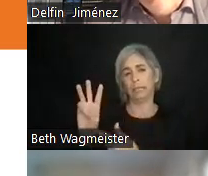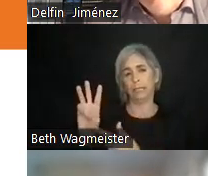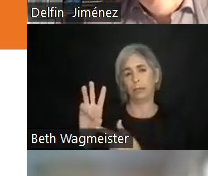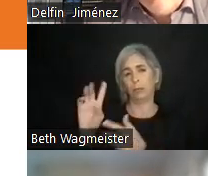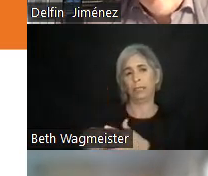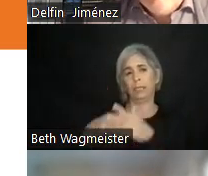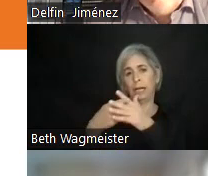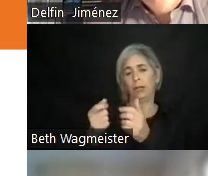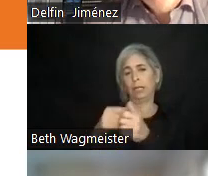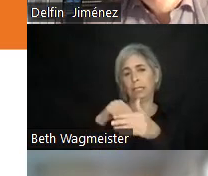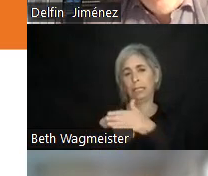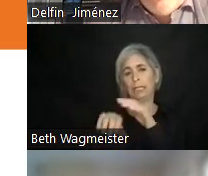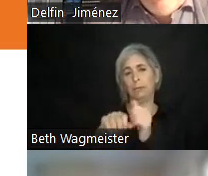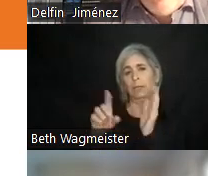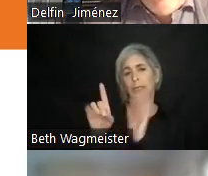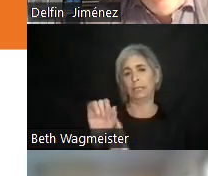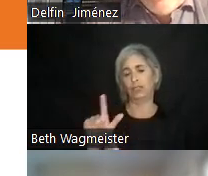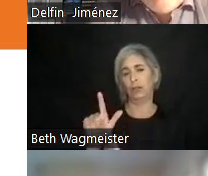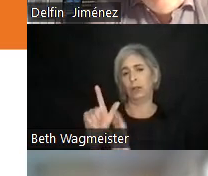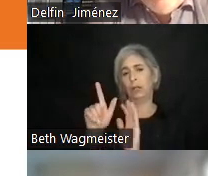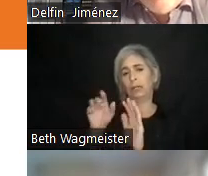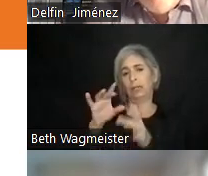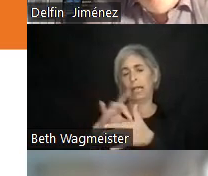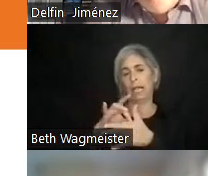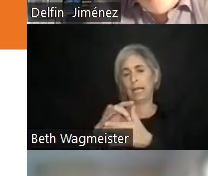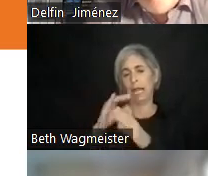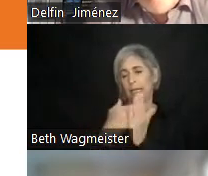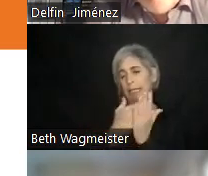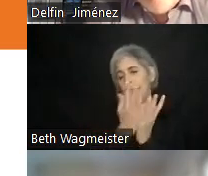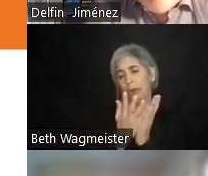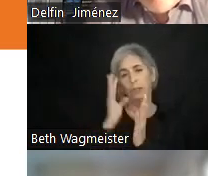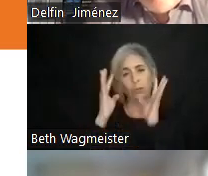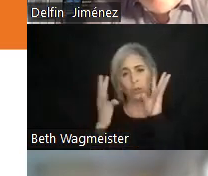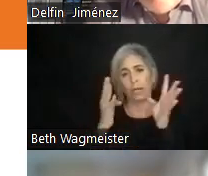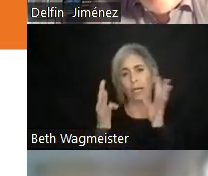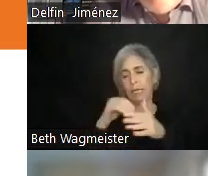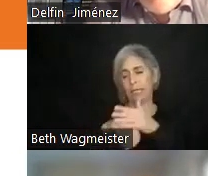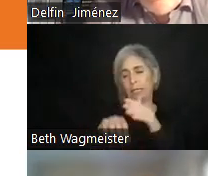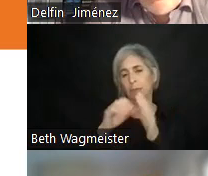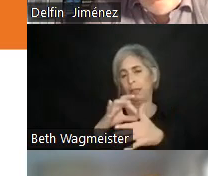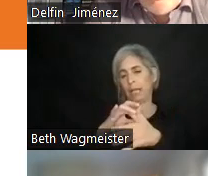accessible digital content series with creating accessible content, the inclusion challenge.